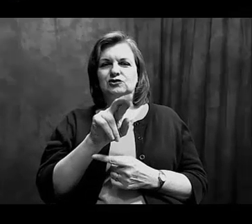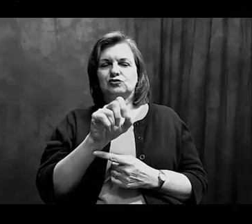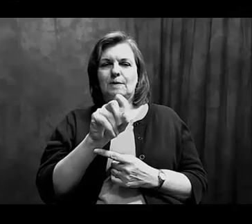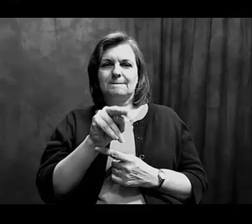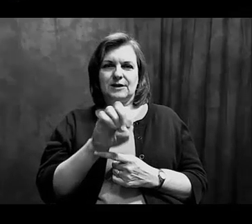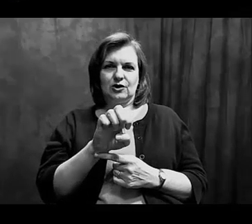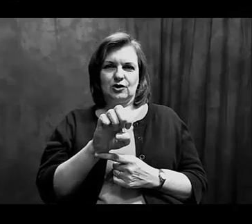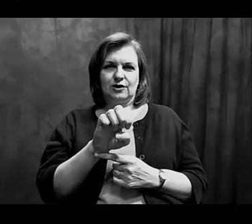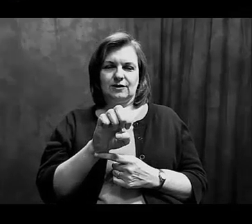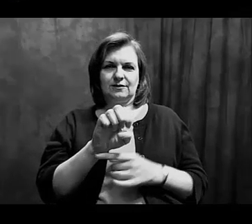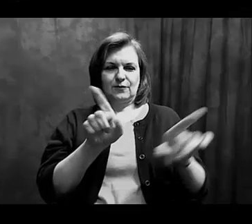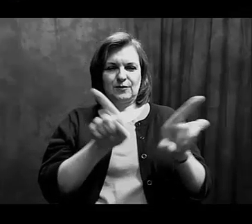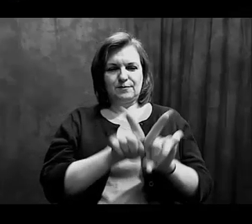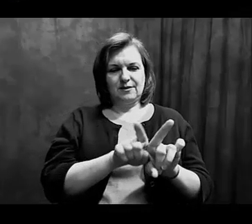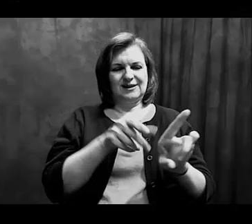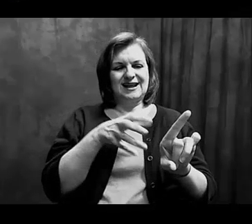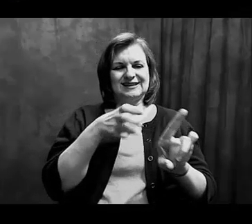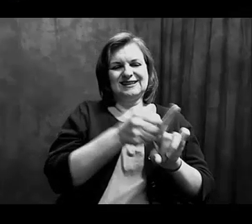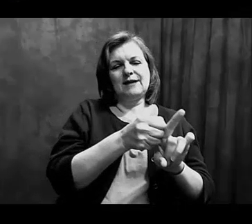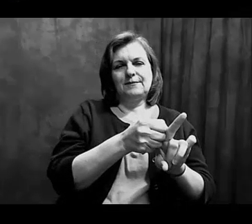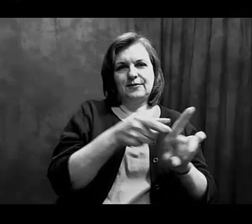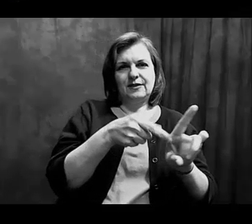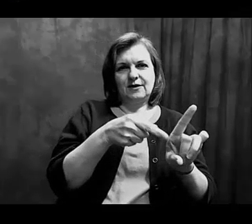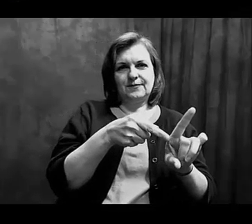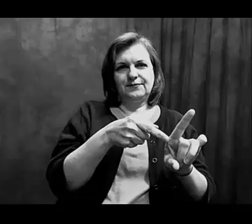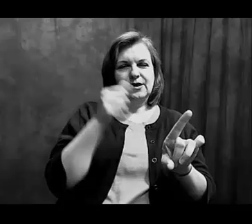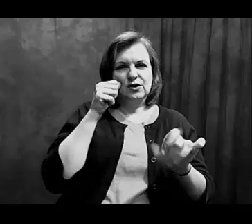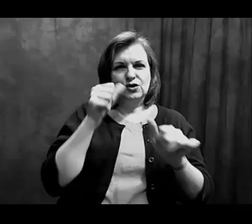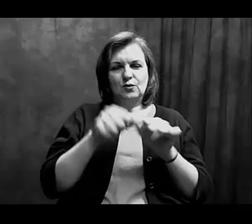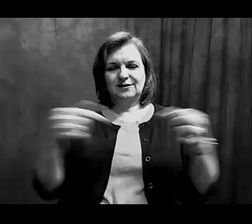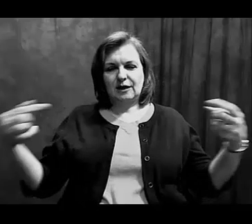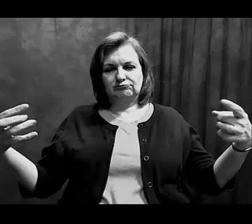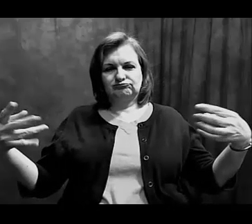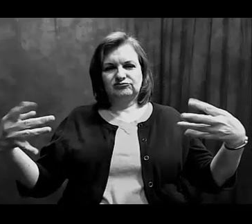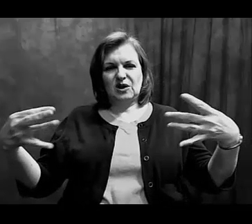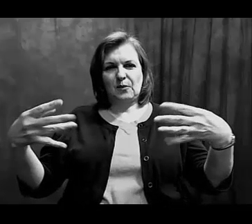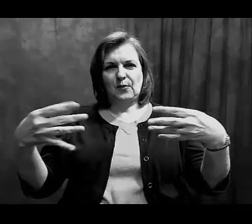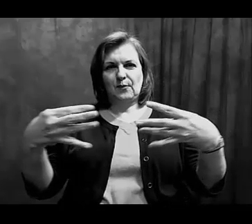in the middle of the chromosomes and you see they are coming from both sides